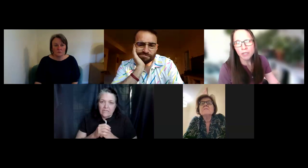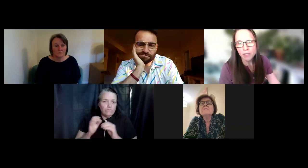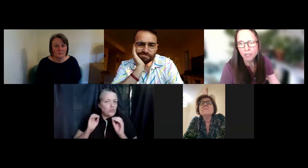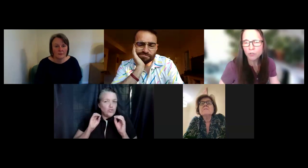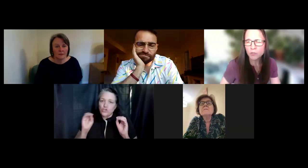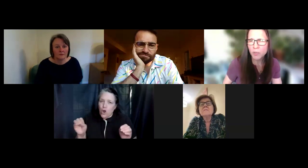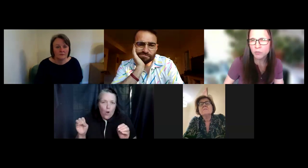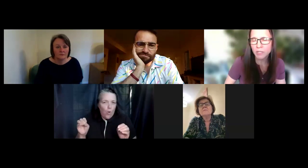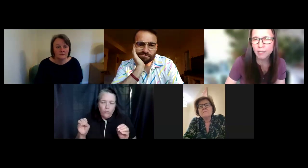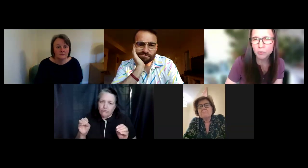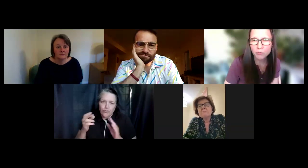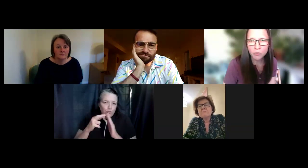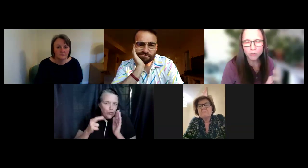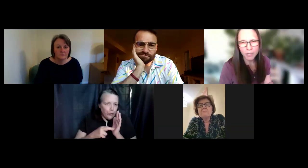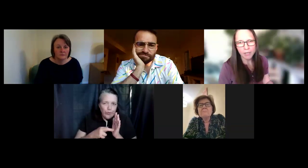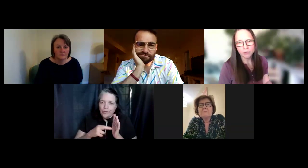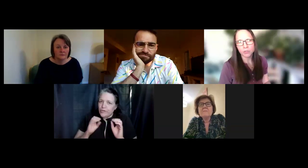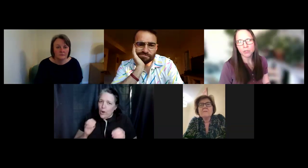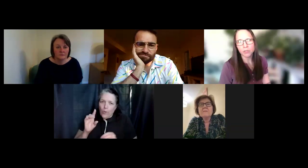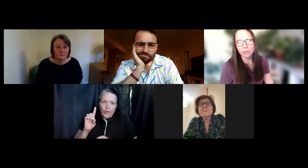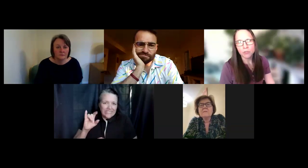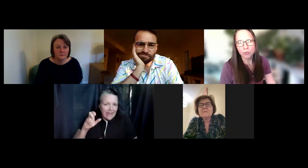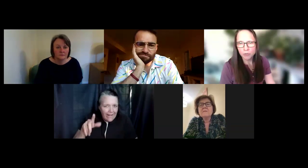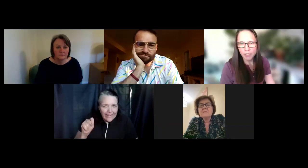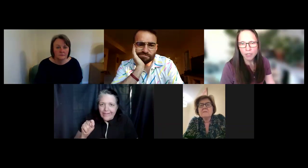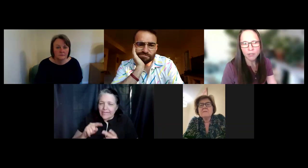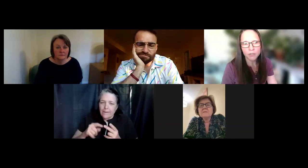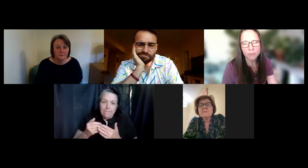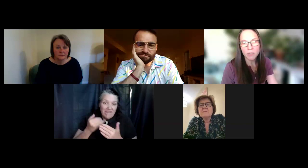requirement, like there's no special diet before or after surgery. There is a